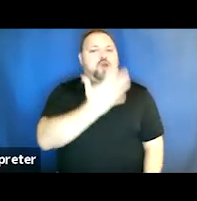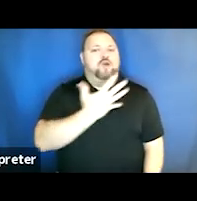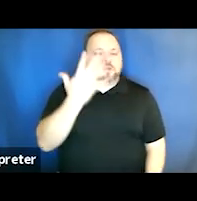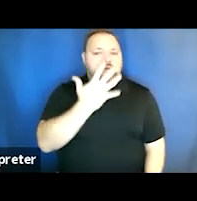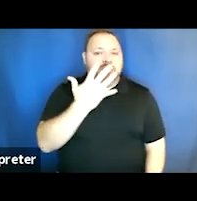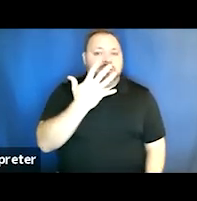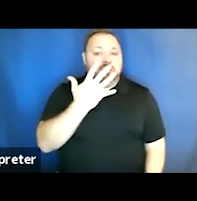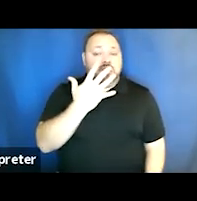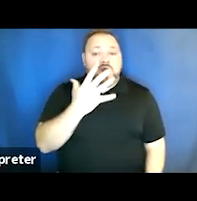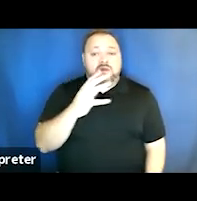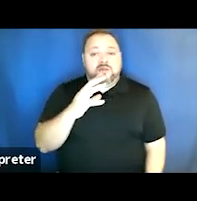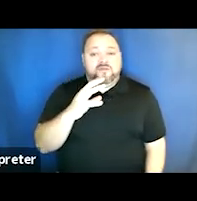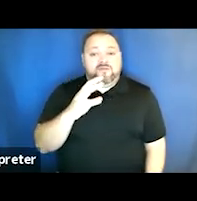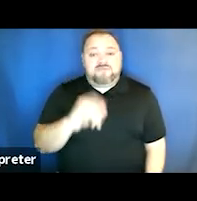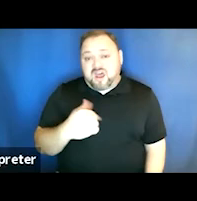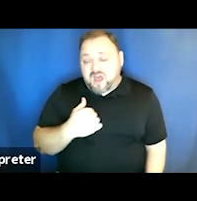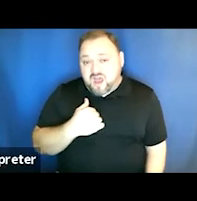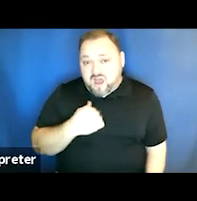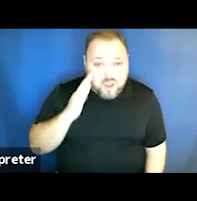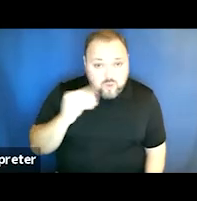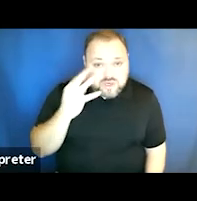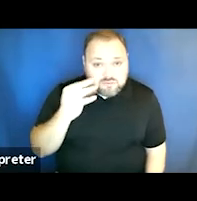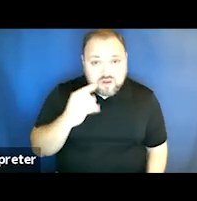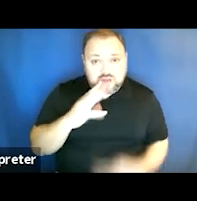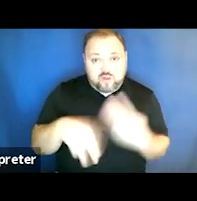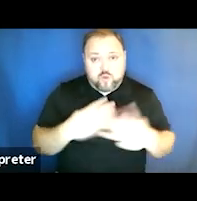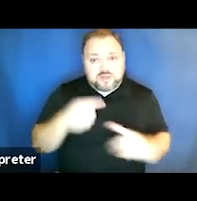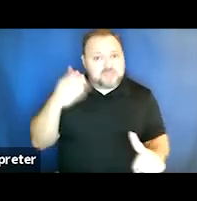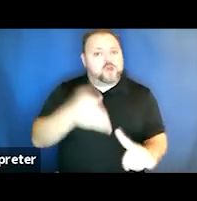that I would experience the world in a certain way as a white man.